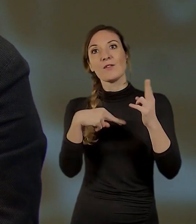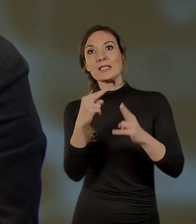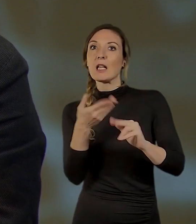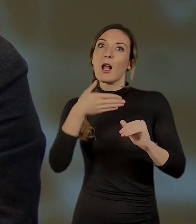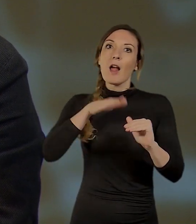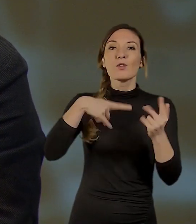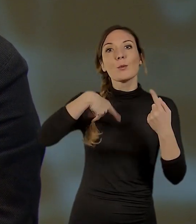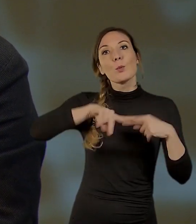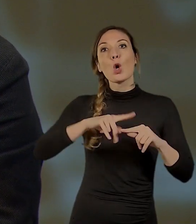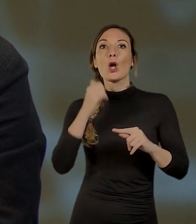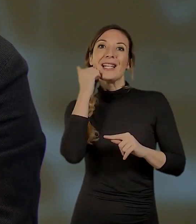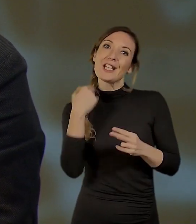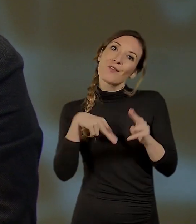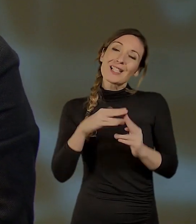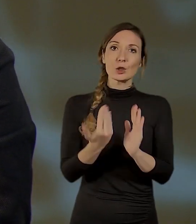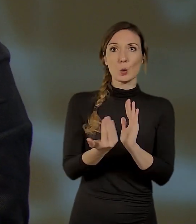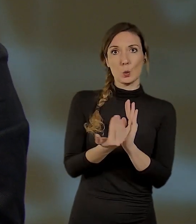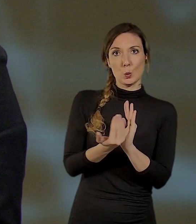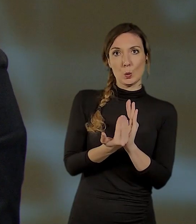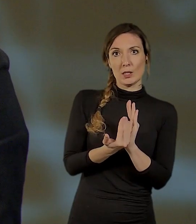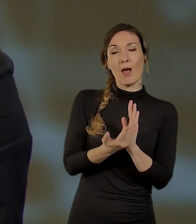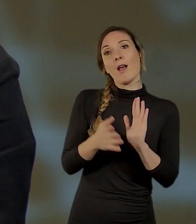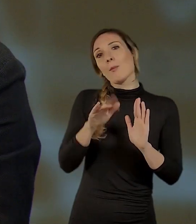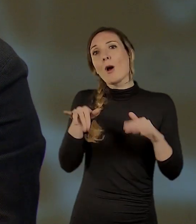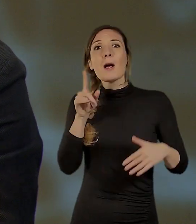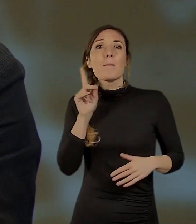And they should be more or less city apartments. And we included that in our proposal,